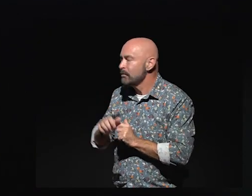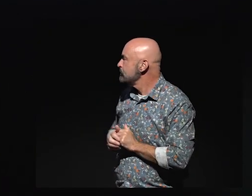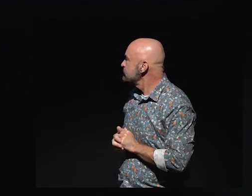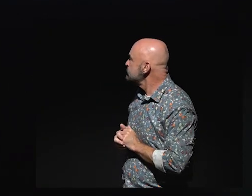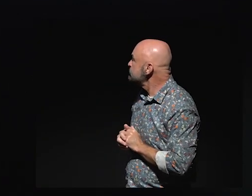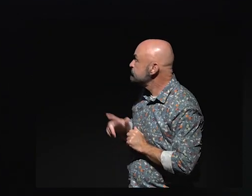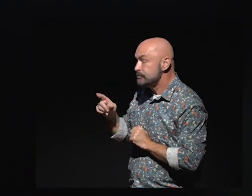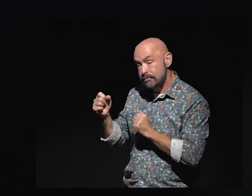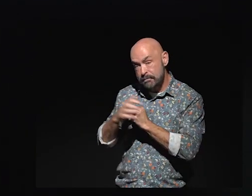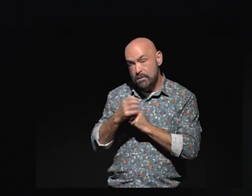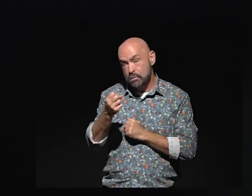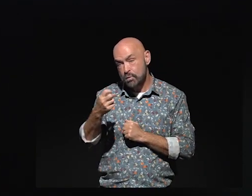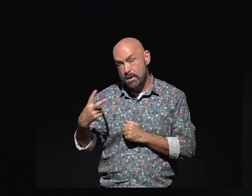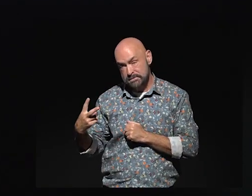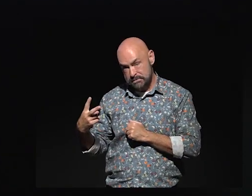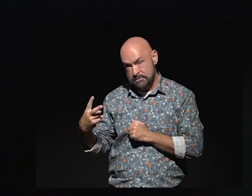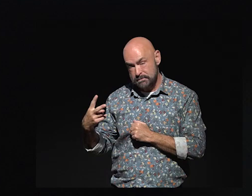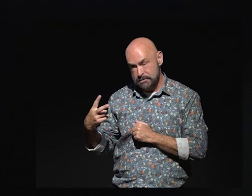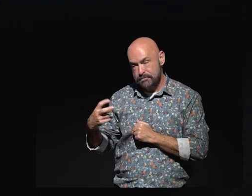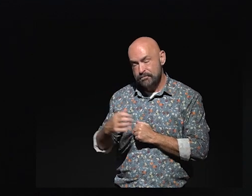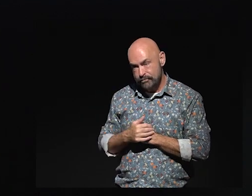He married twice, Ingres.